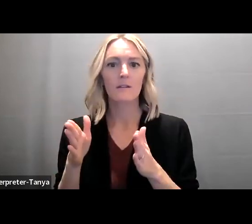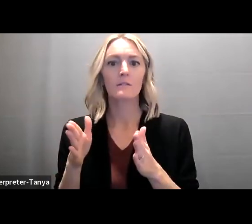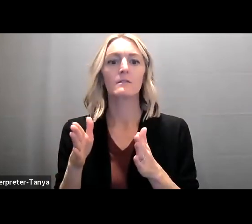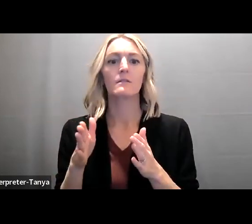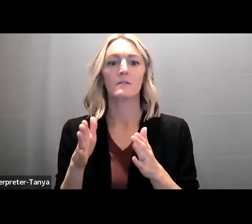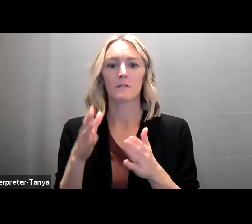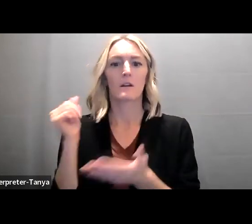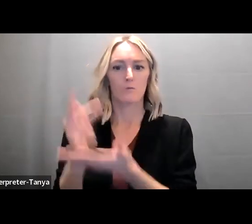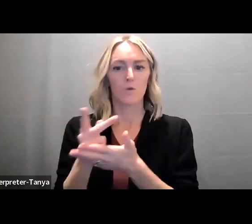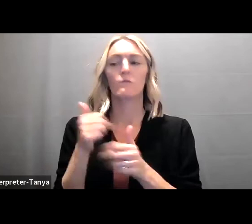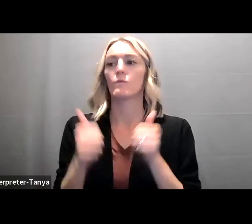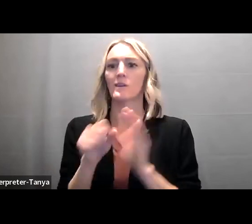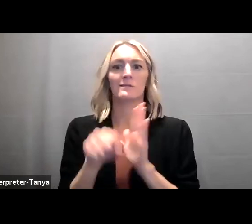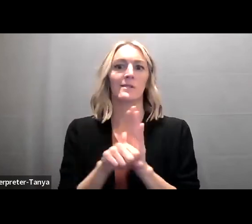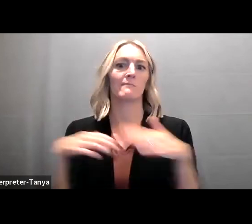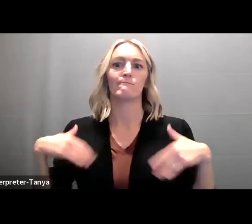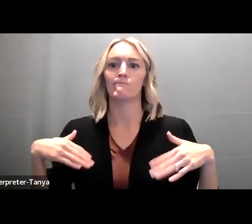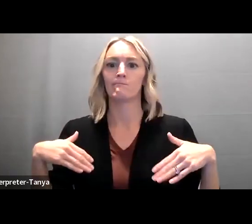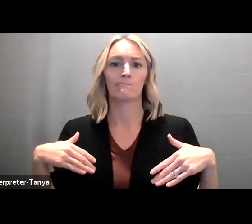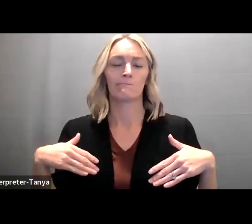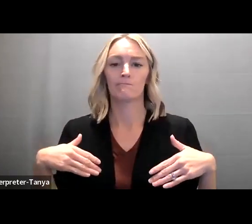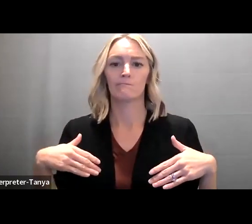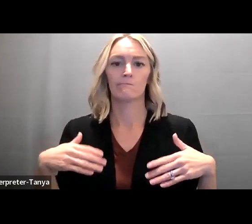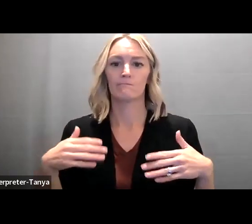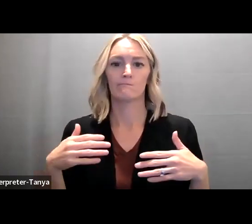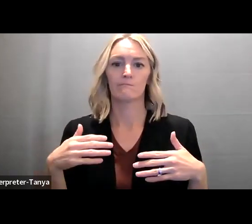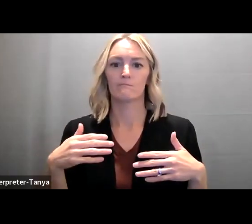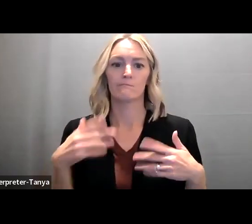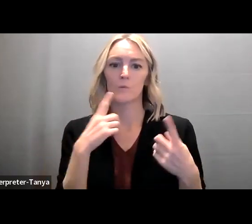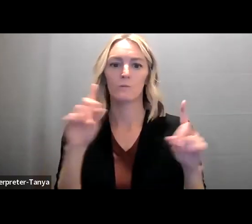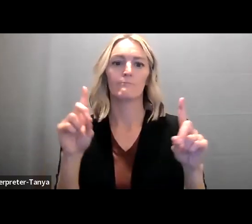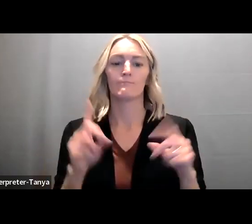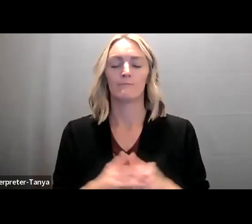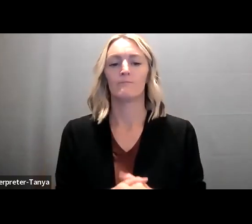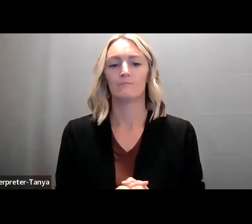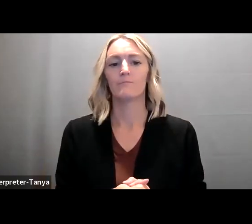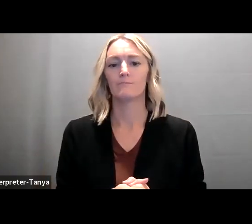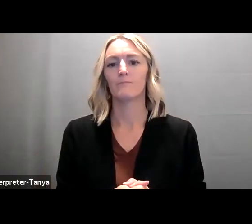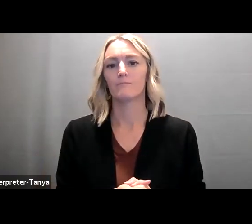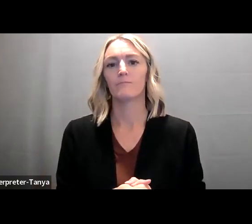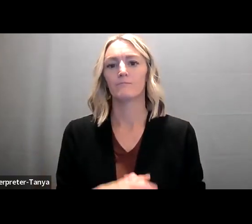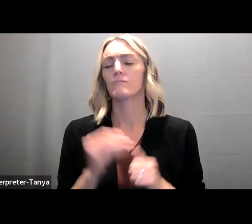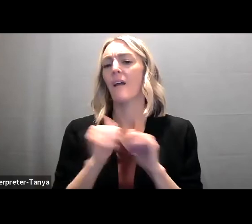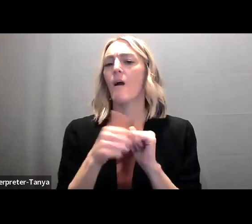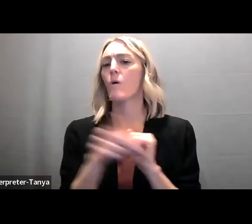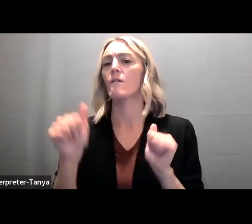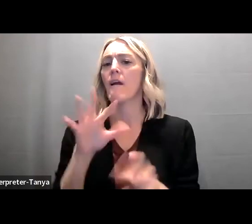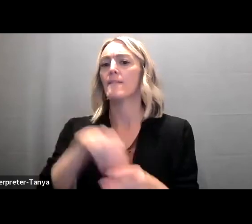approved ask which states have yet to accomplish that and you can get involved.